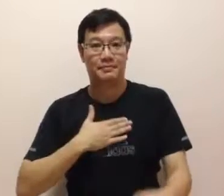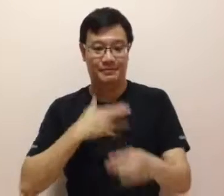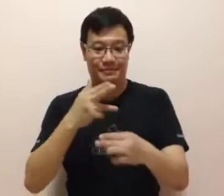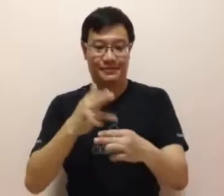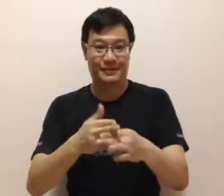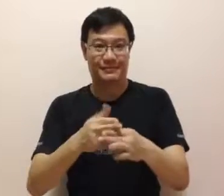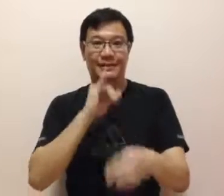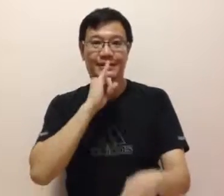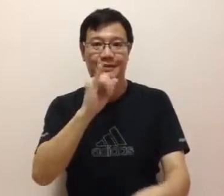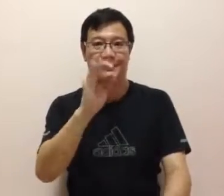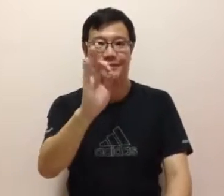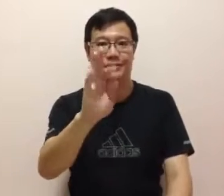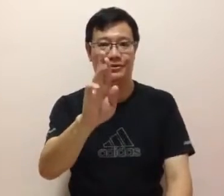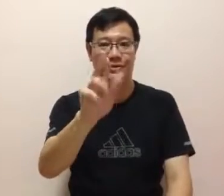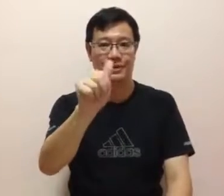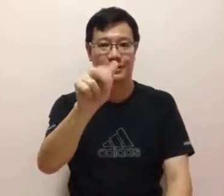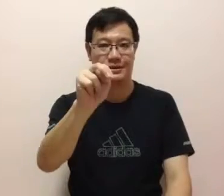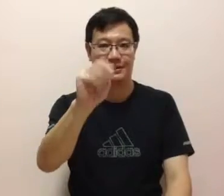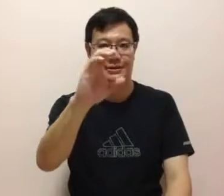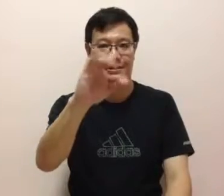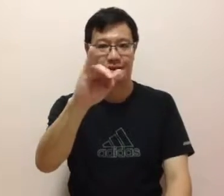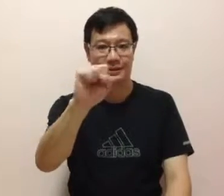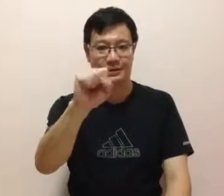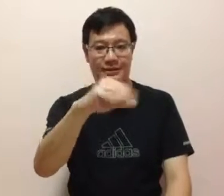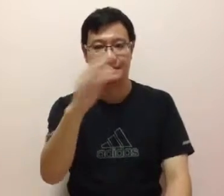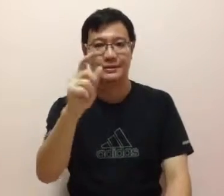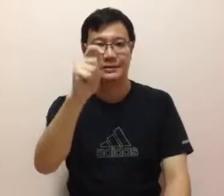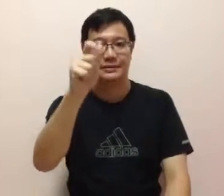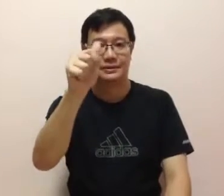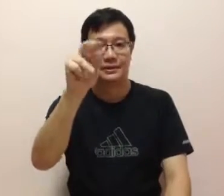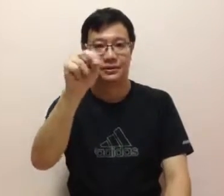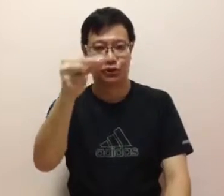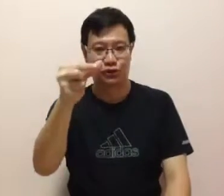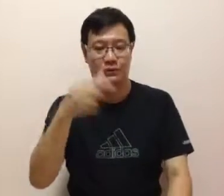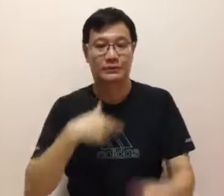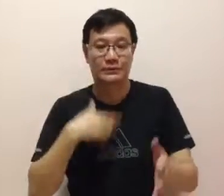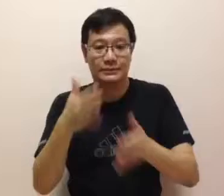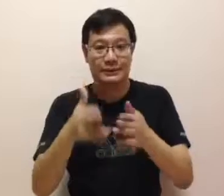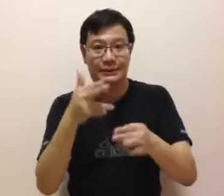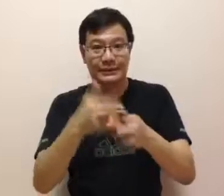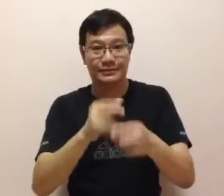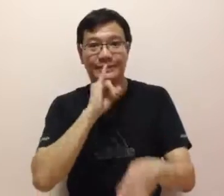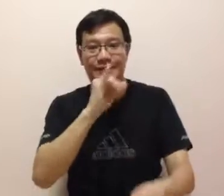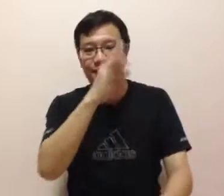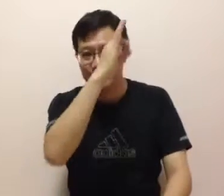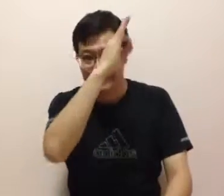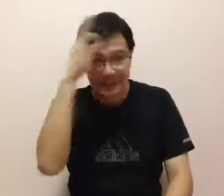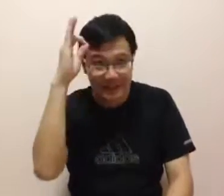My name is Francis Tang and my sign name is "Francis".